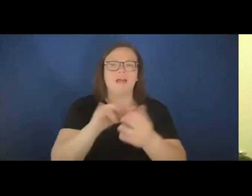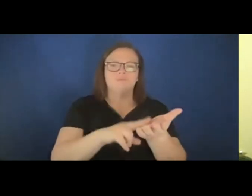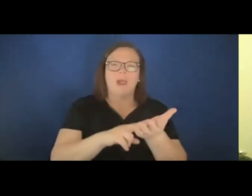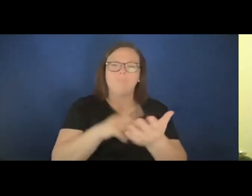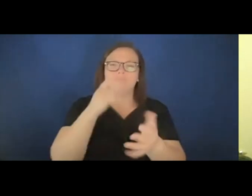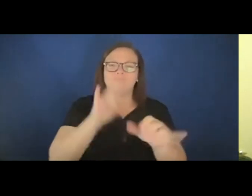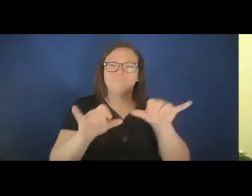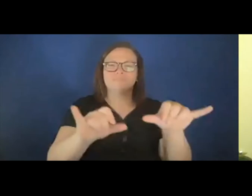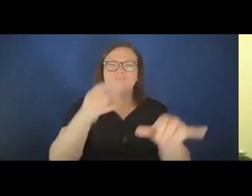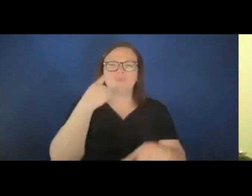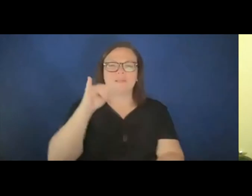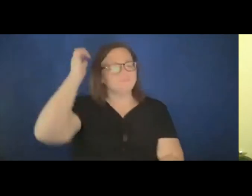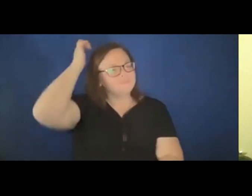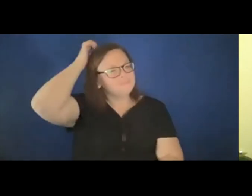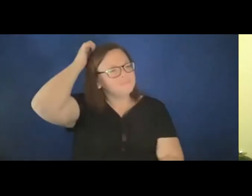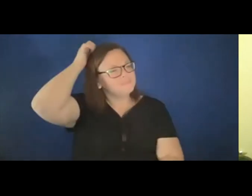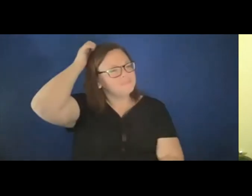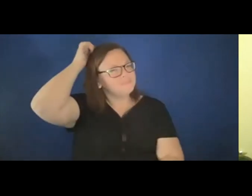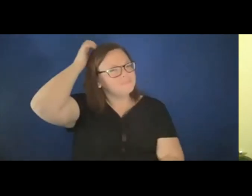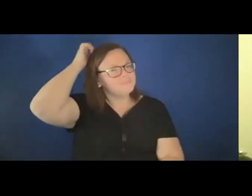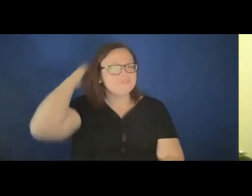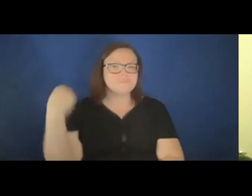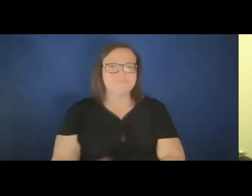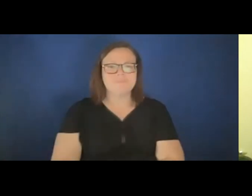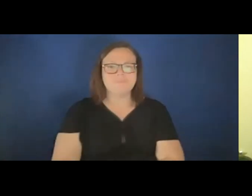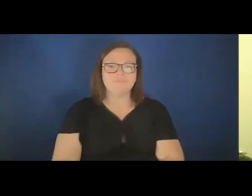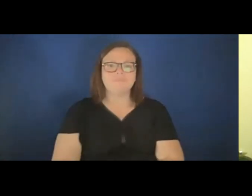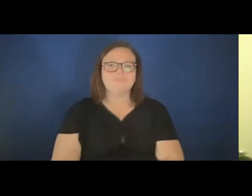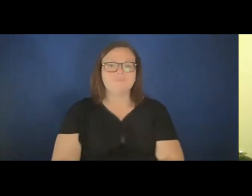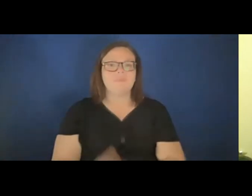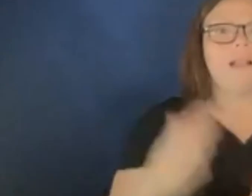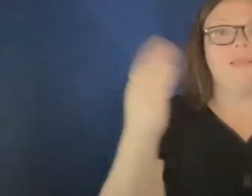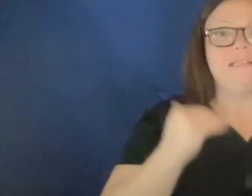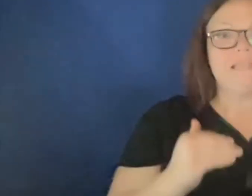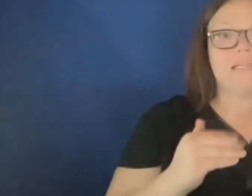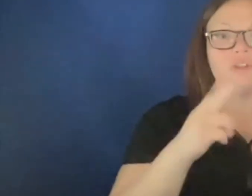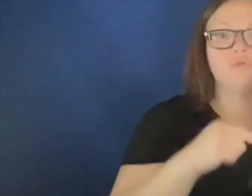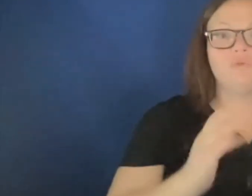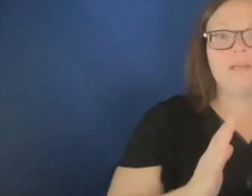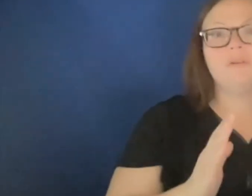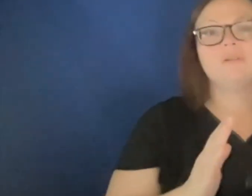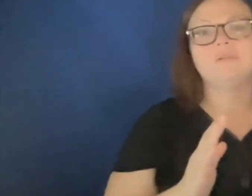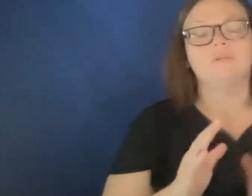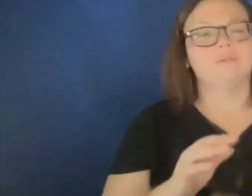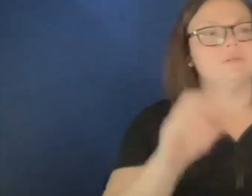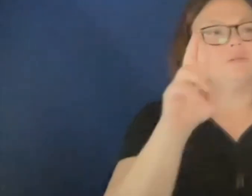are really great to hear. Our next reader is going to be Robin Bruce.